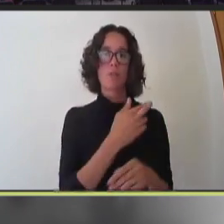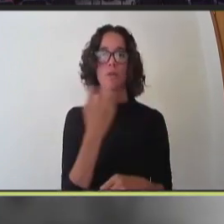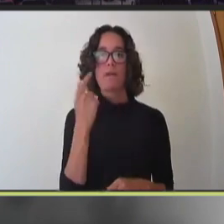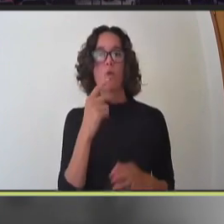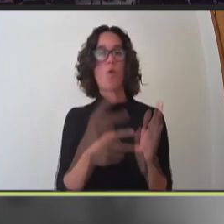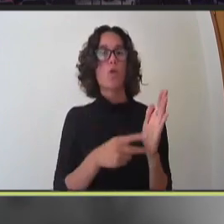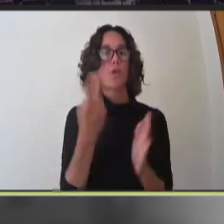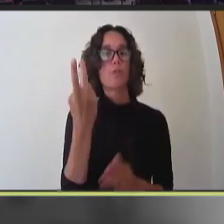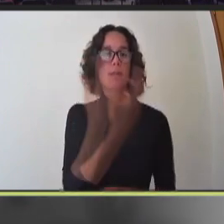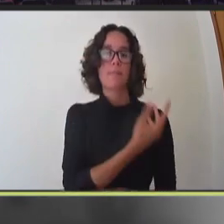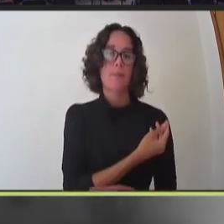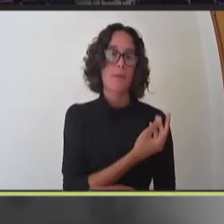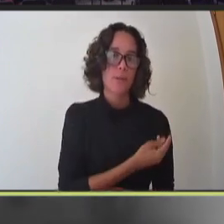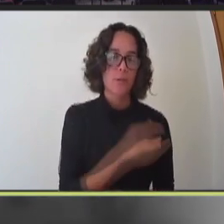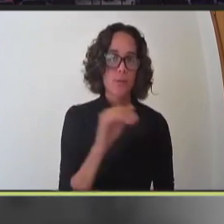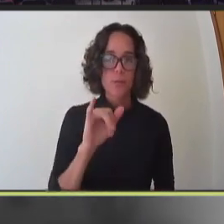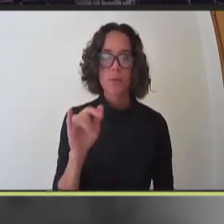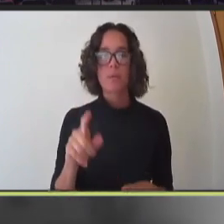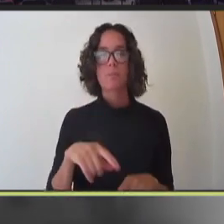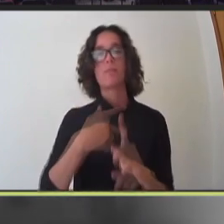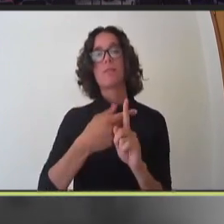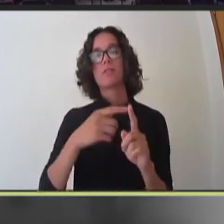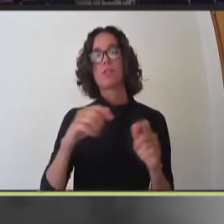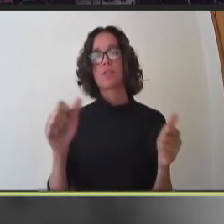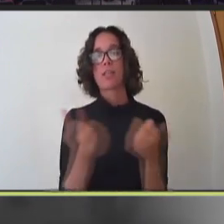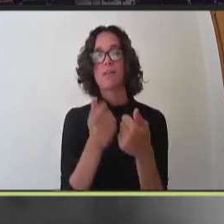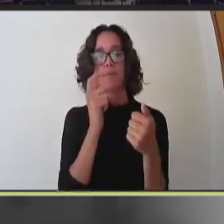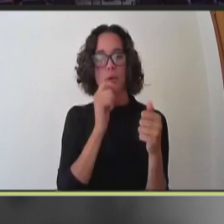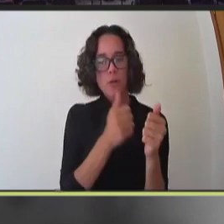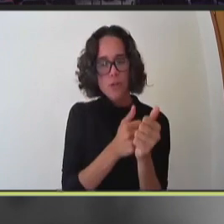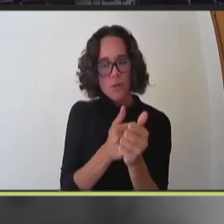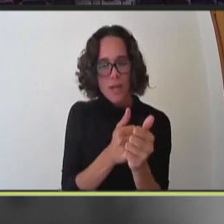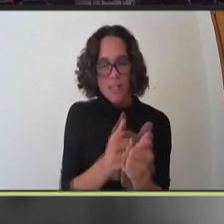as well as challenges in tracking and targeting outreach interventions. And so,